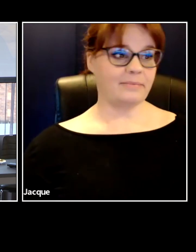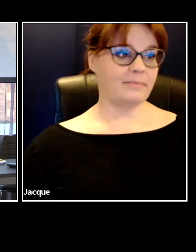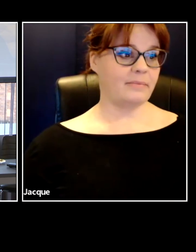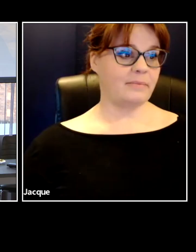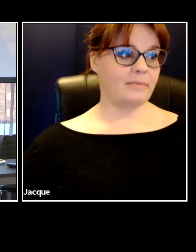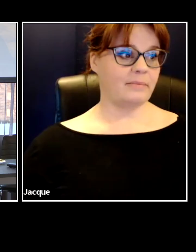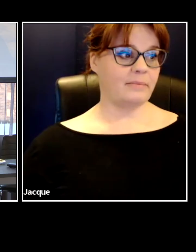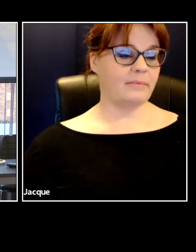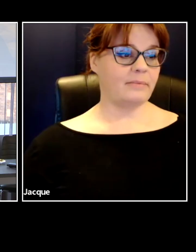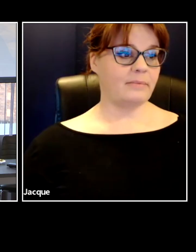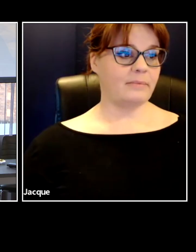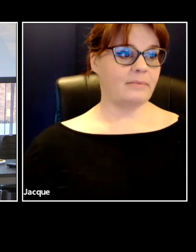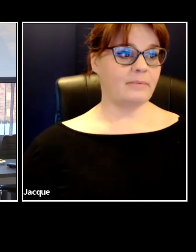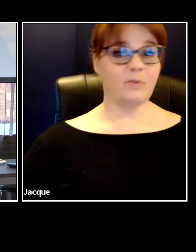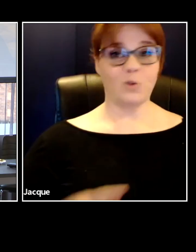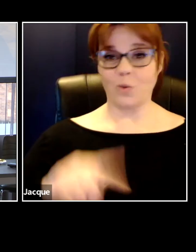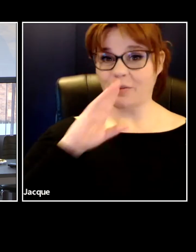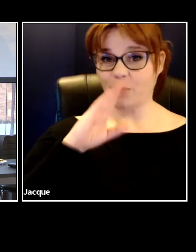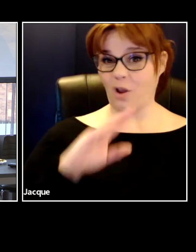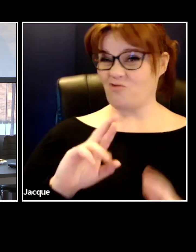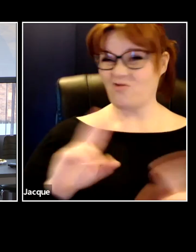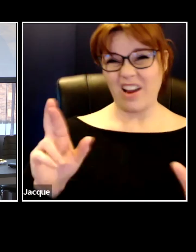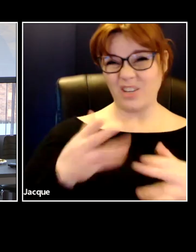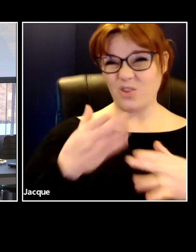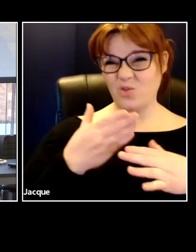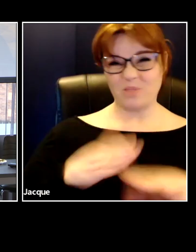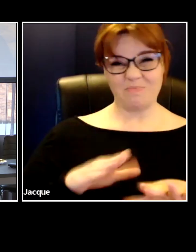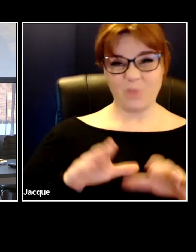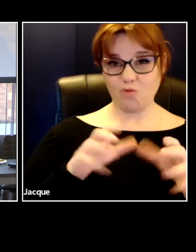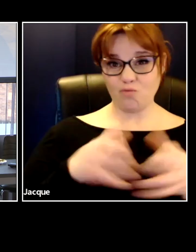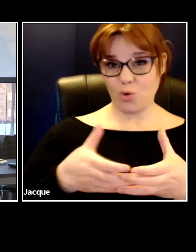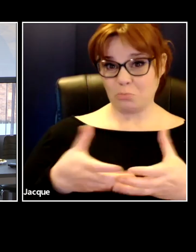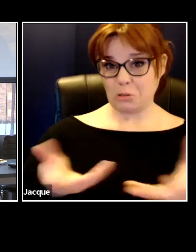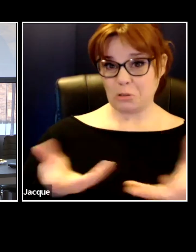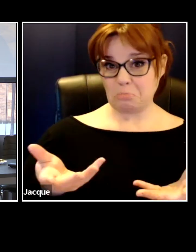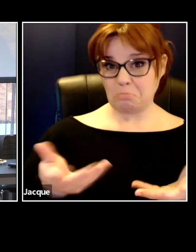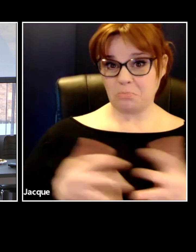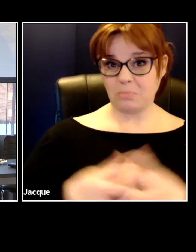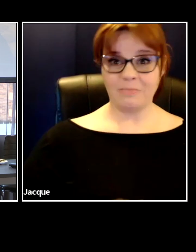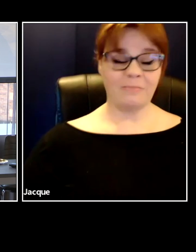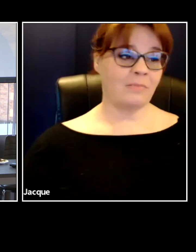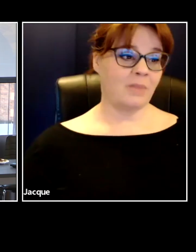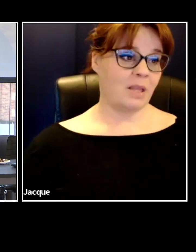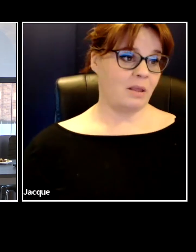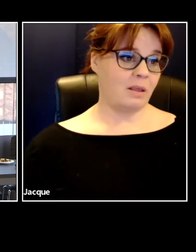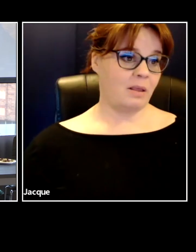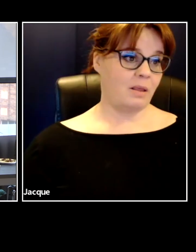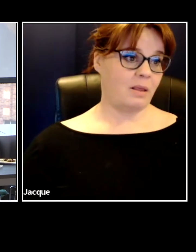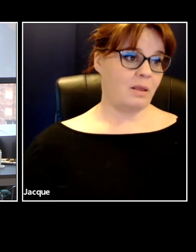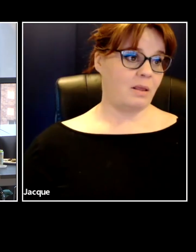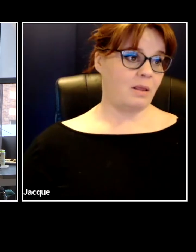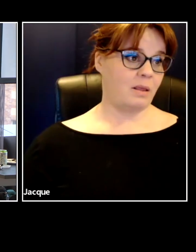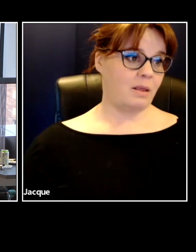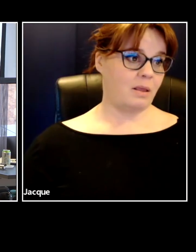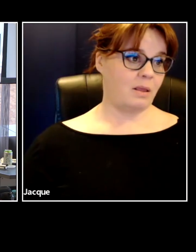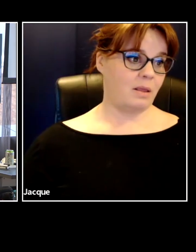Guys are being quiet. All right, are we ready to split into groups then?